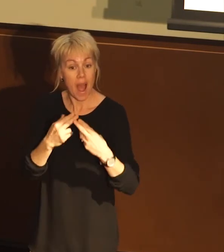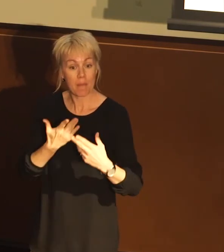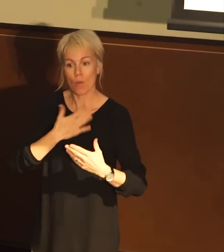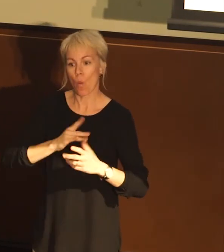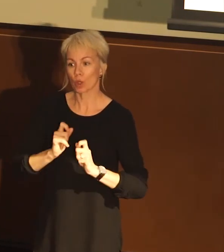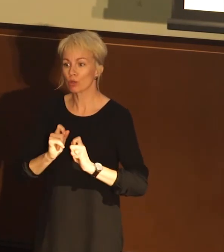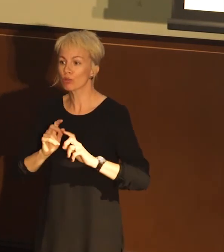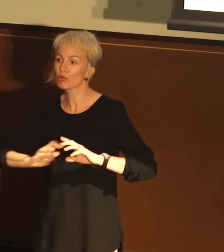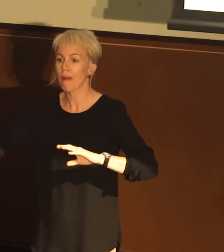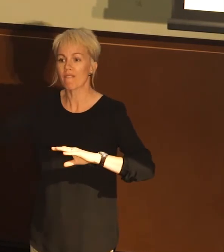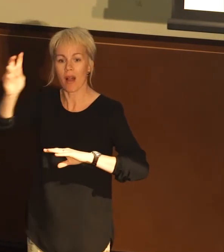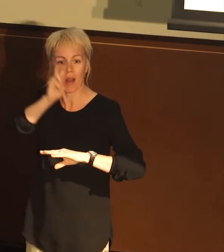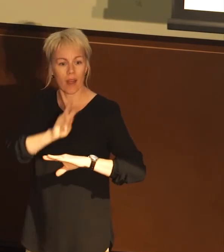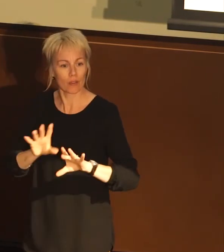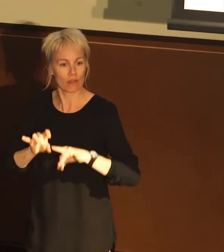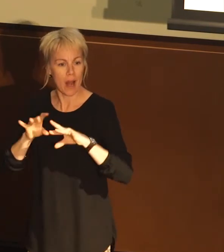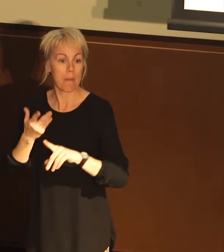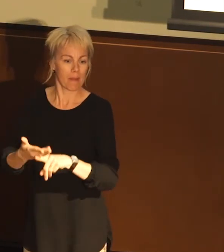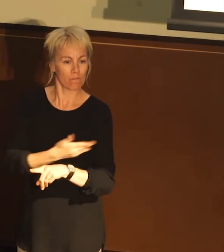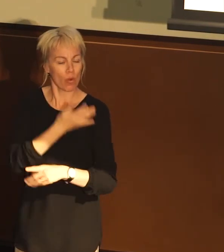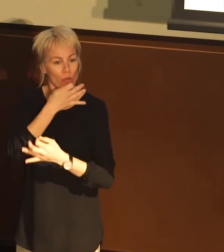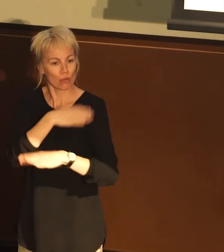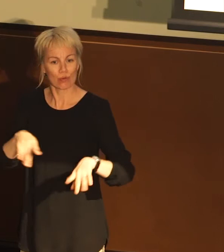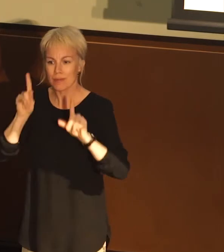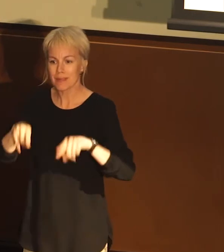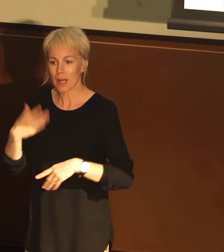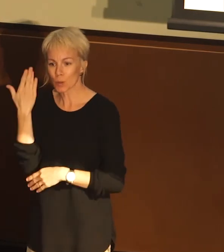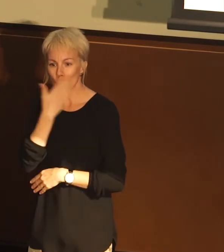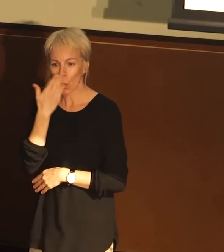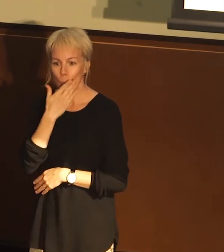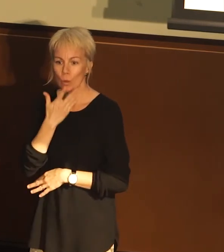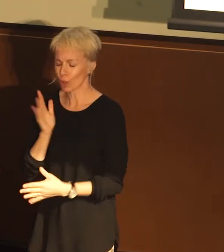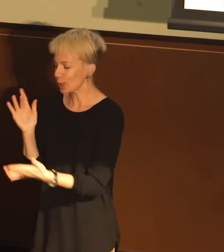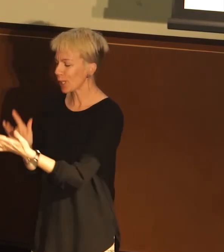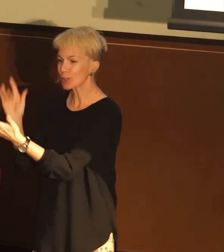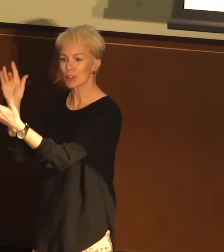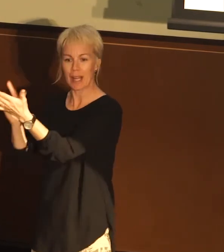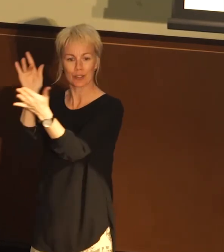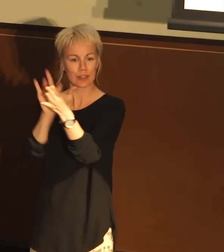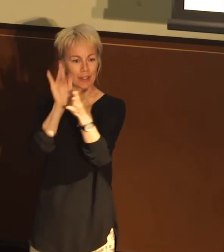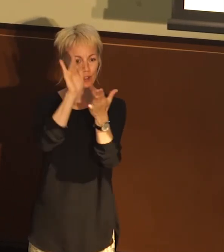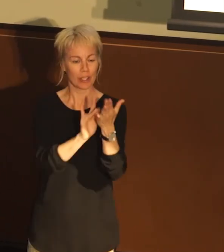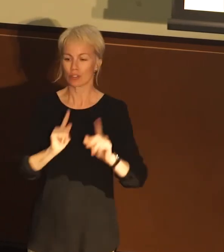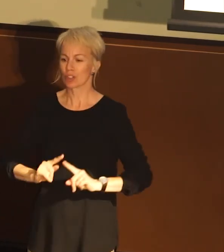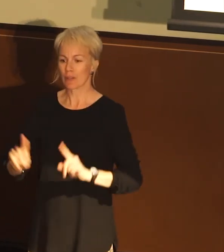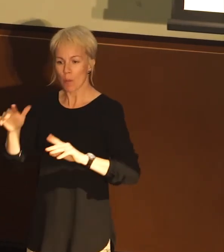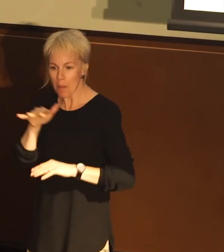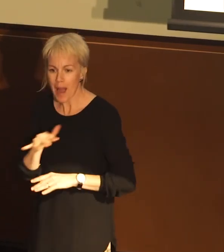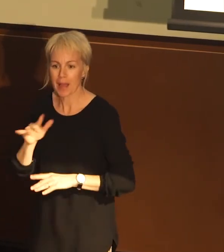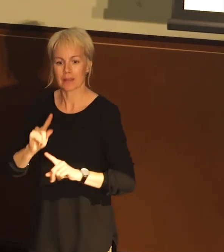get some travel in, work at different stores, different locations. Yep, they gotta do a fair bit of the work ringing ahead